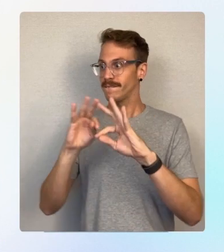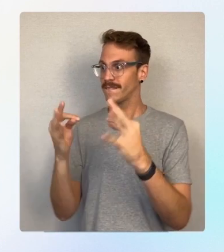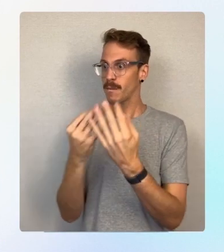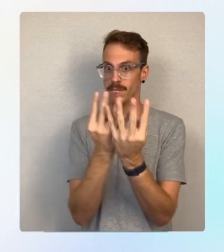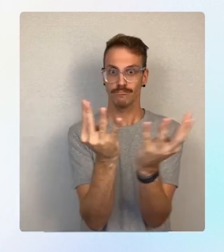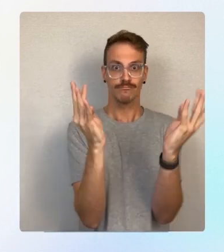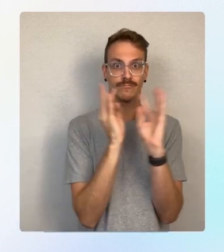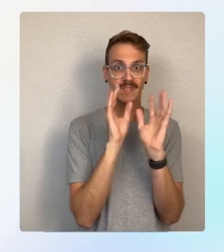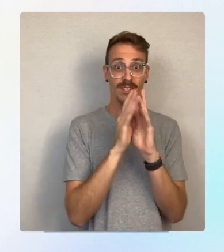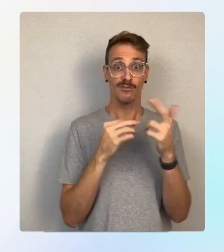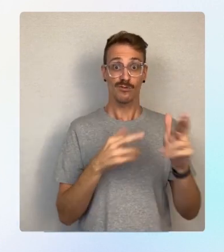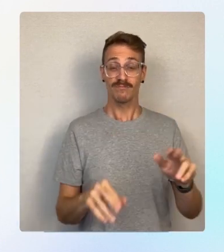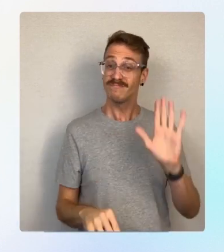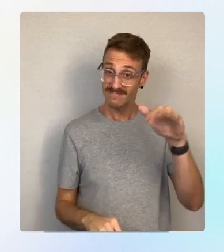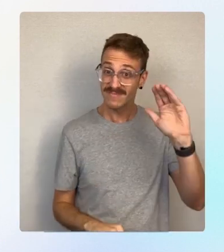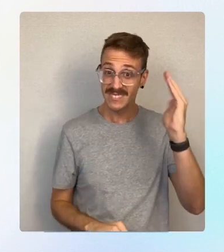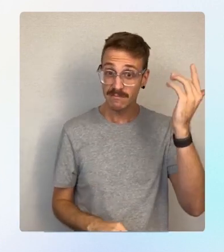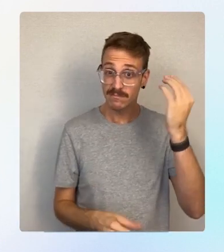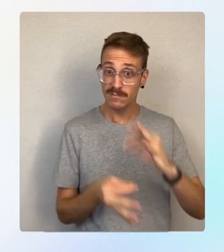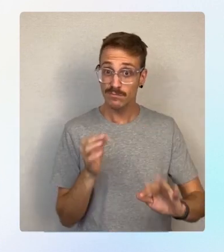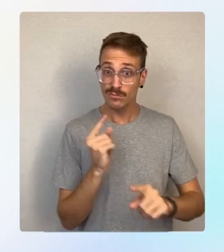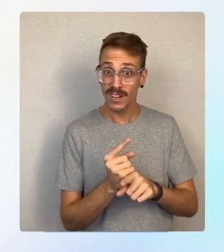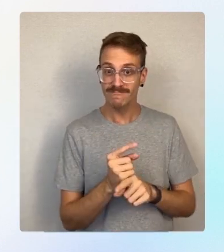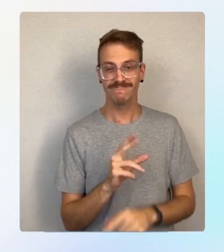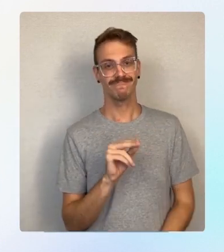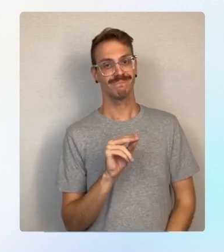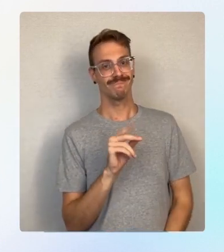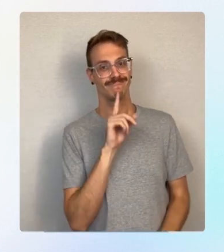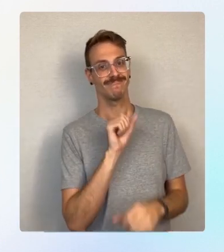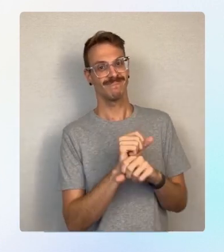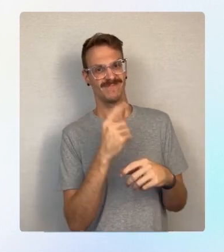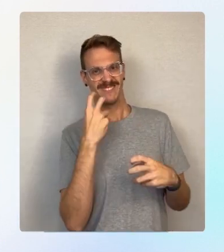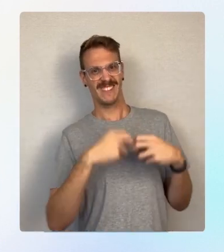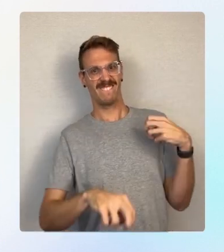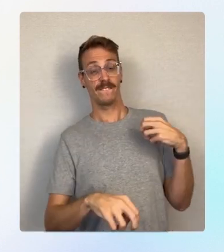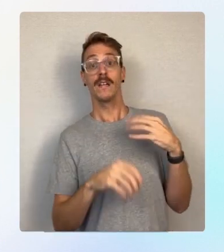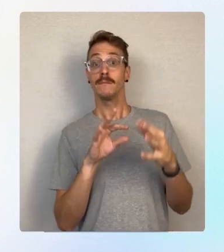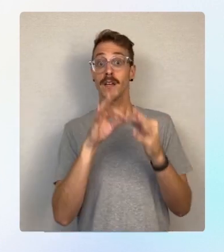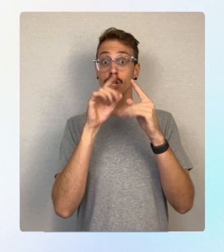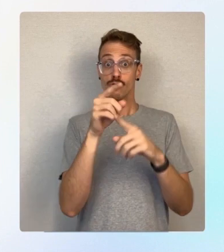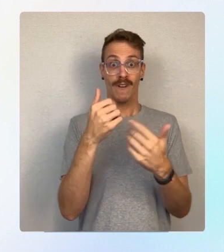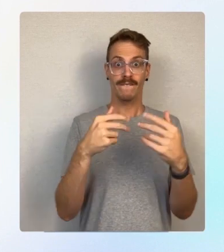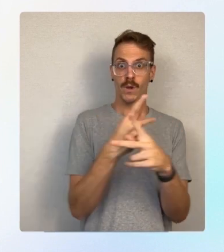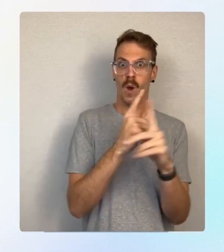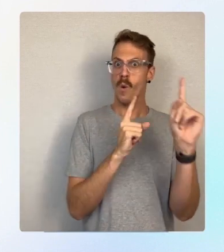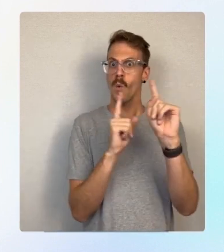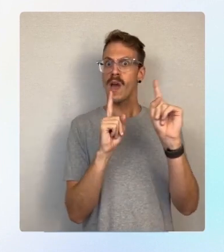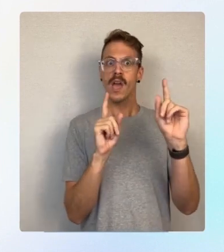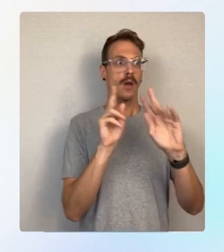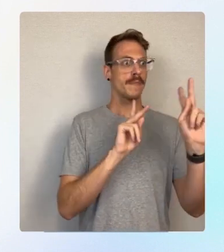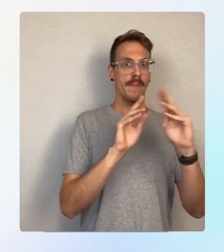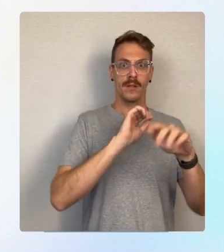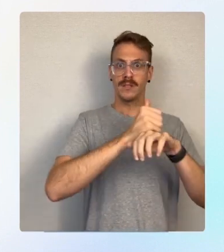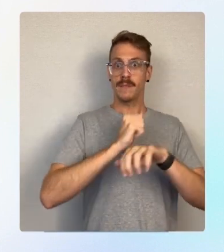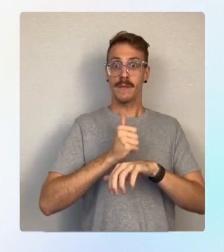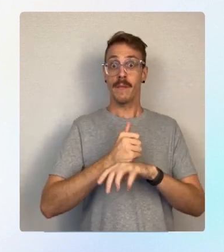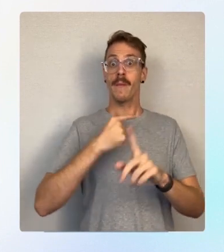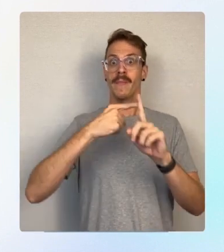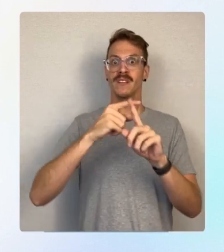But it's actually a complex problem to solve, especially when you're dealing with the relative position of people and virtual content in the same space.